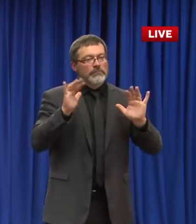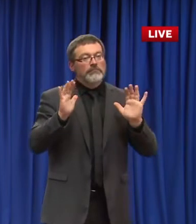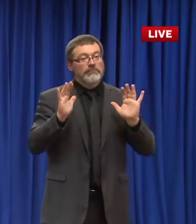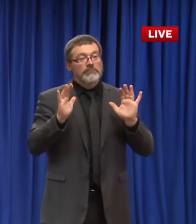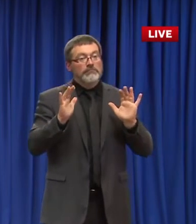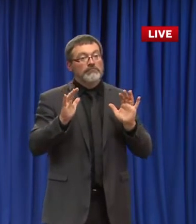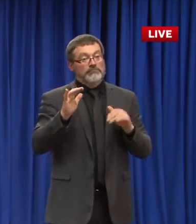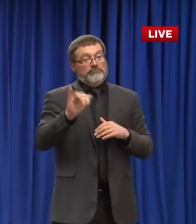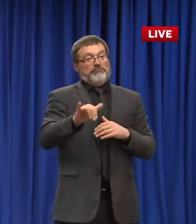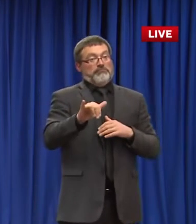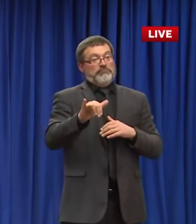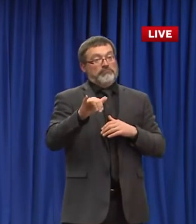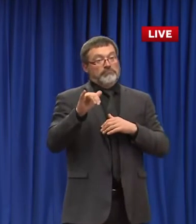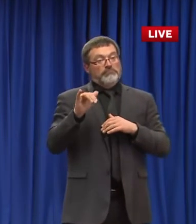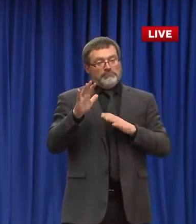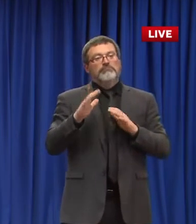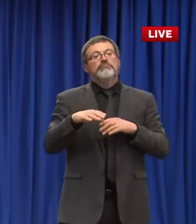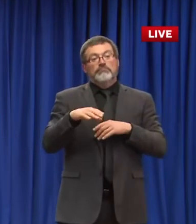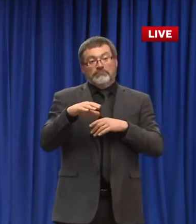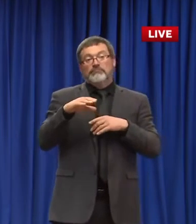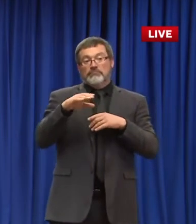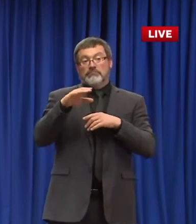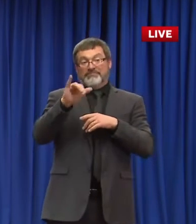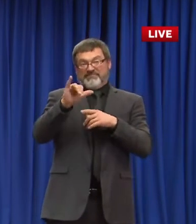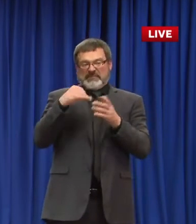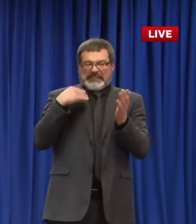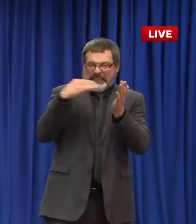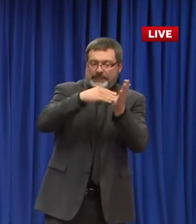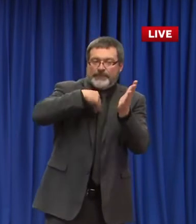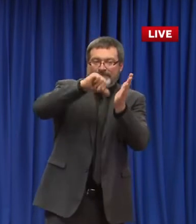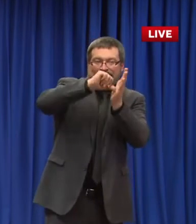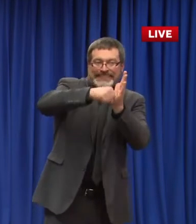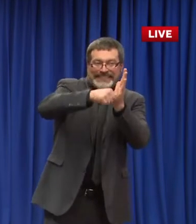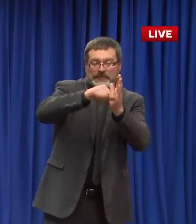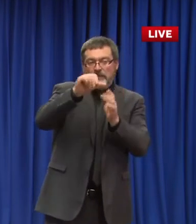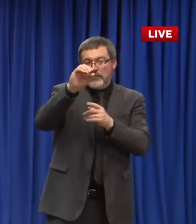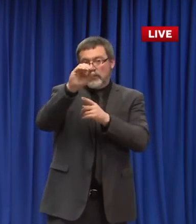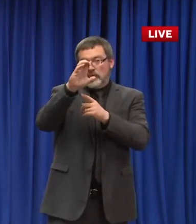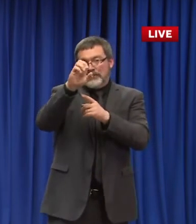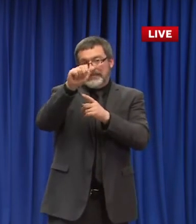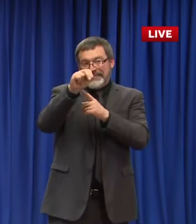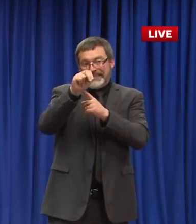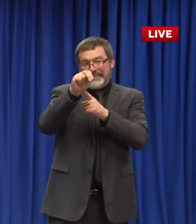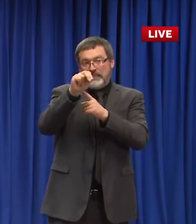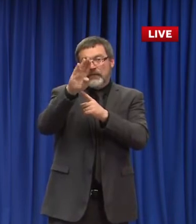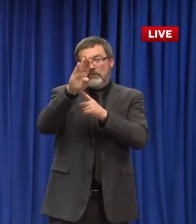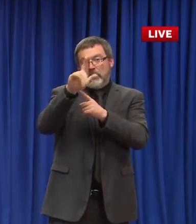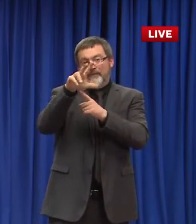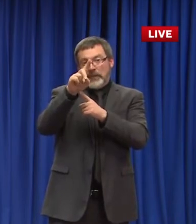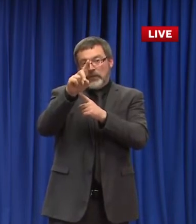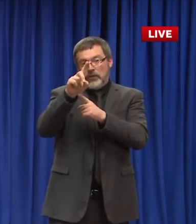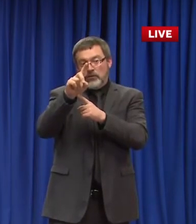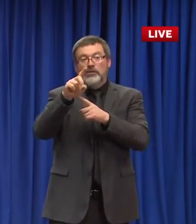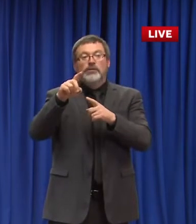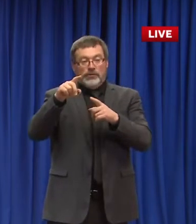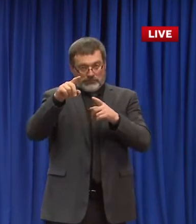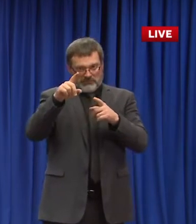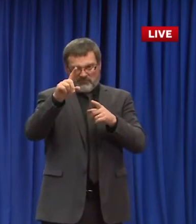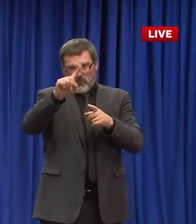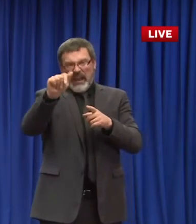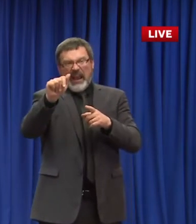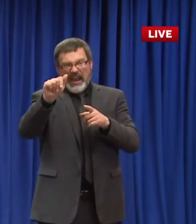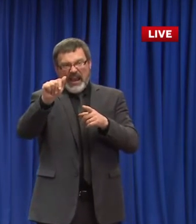SO A LITTLE MORE DETAIL ON TH CLOSURE OF OCEAN BOULEVARD IT WILL THE ONE-WAY TRAFFIC NORTHBOUND TRADITIONAL NORTHBOUND ONE-WAY TRAFFIC WILL BE CLOSED BETWEEN A STREET AT